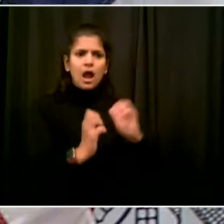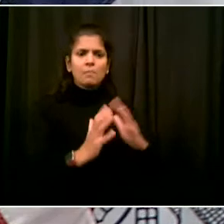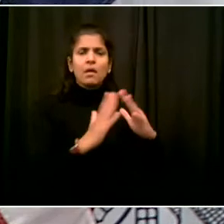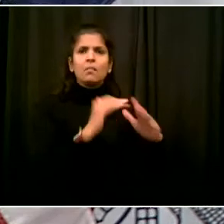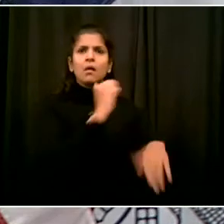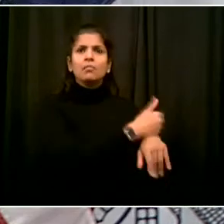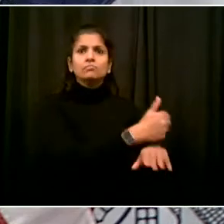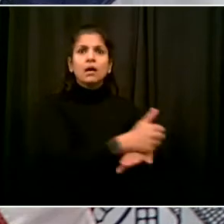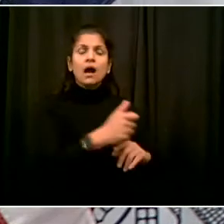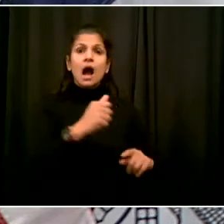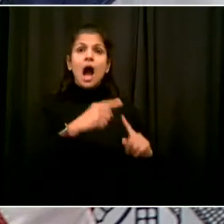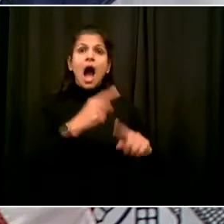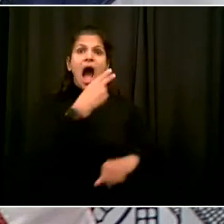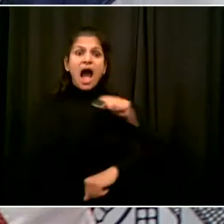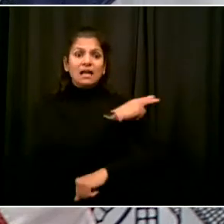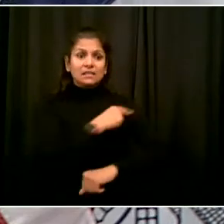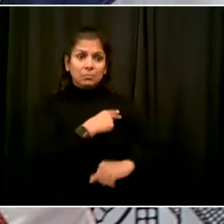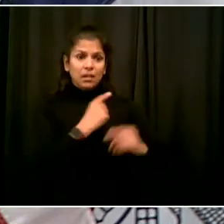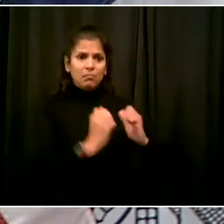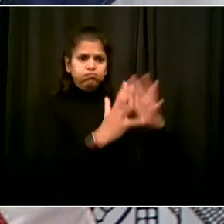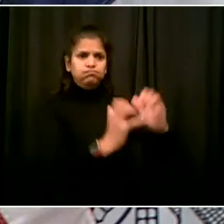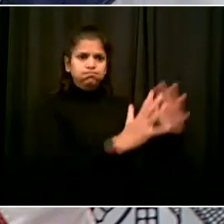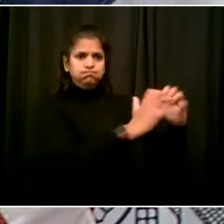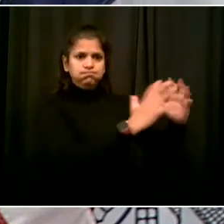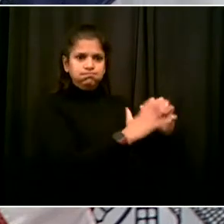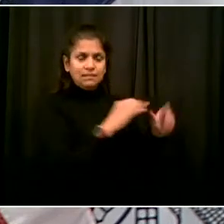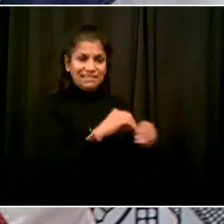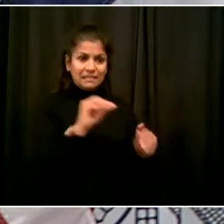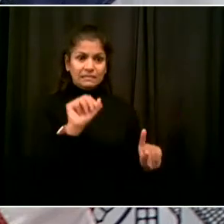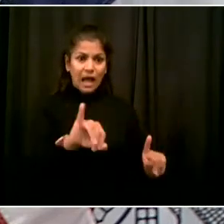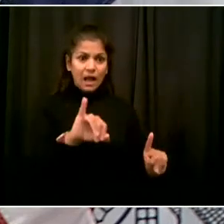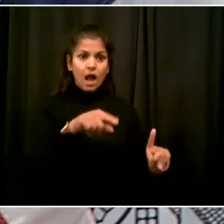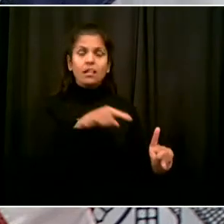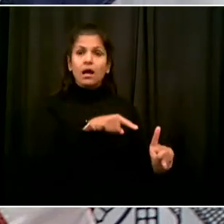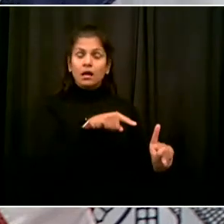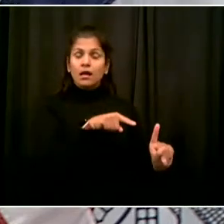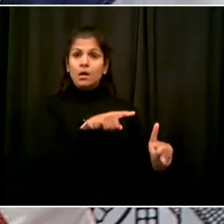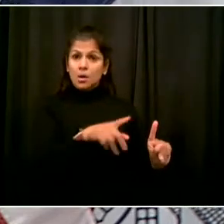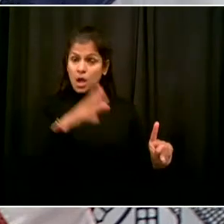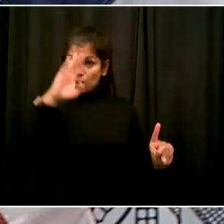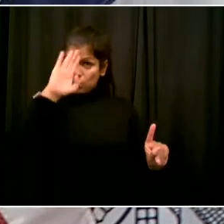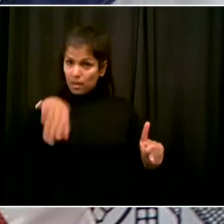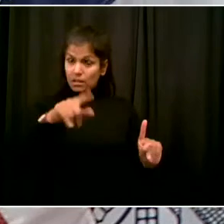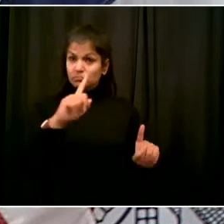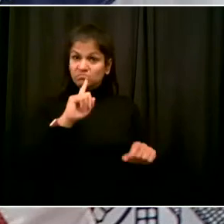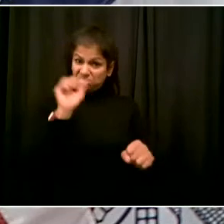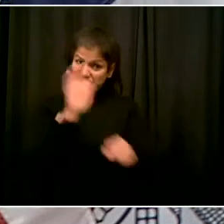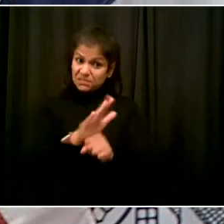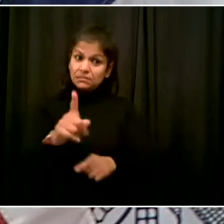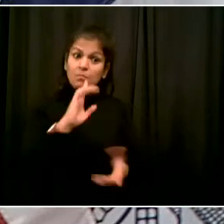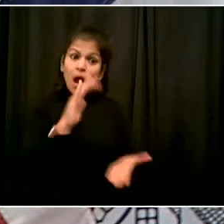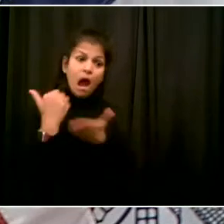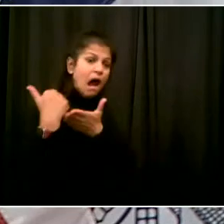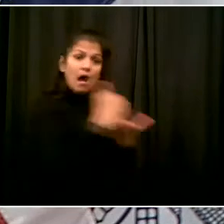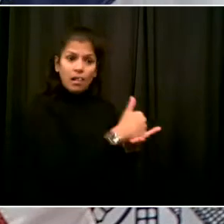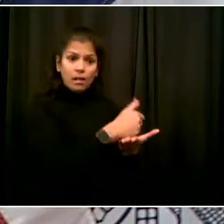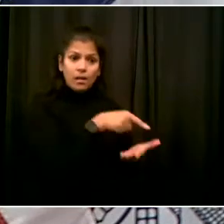PROVIDING AASSISSNTACE TO. AM VERY